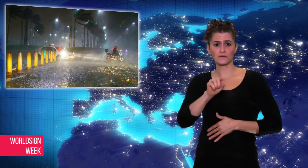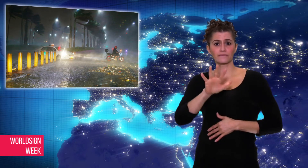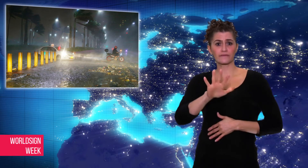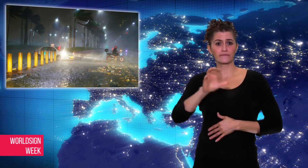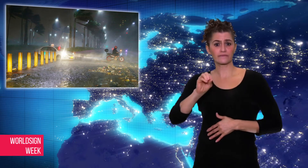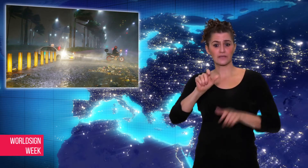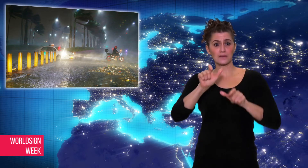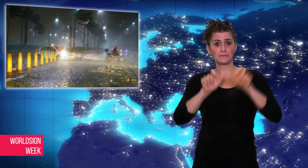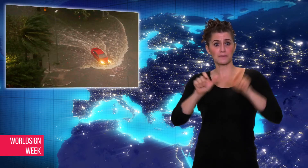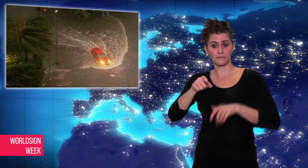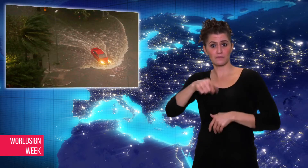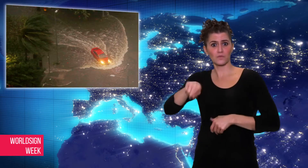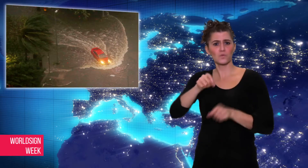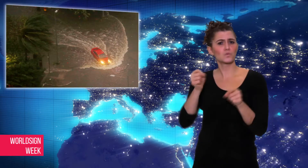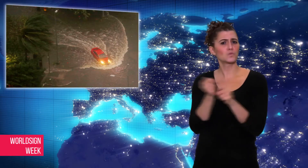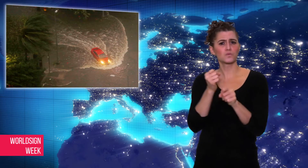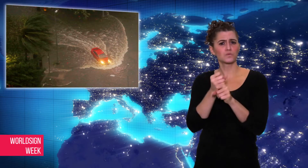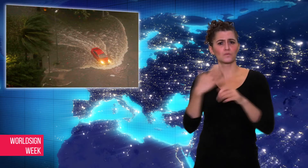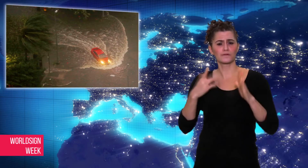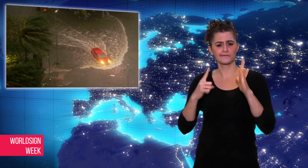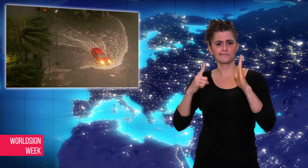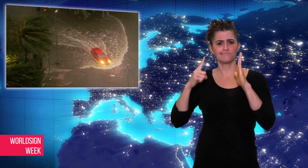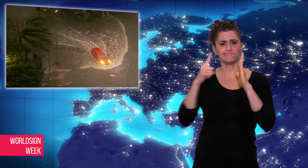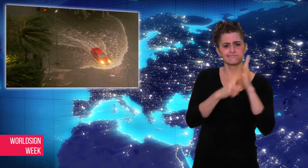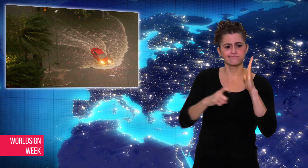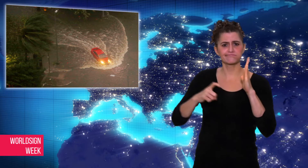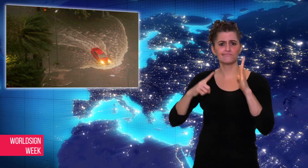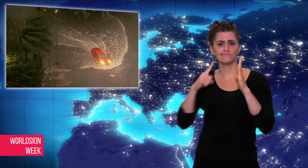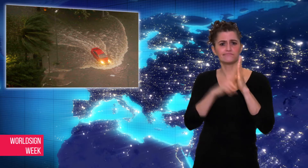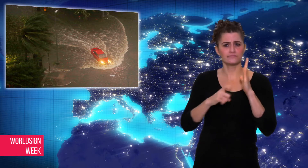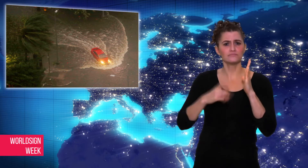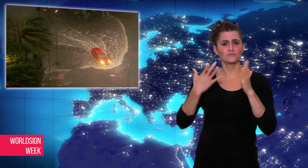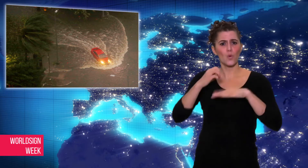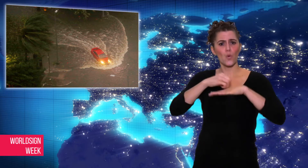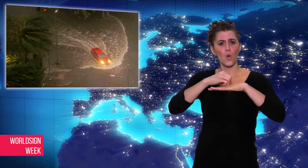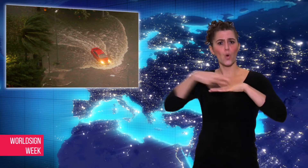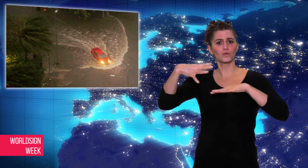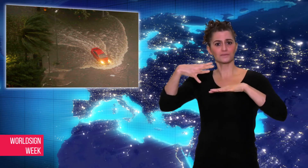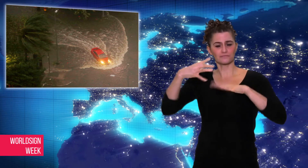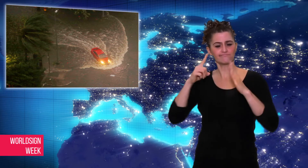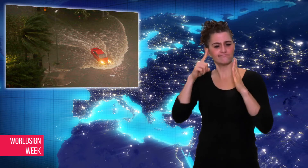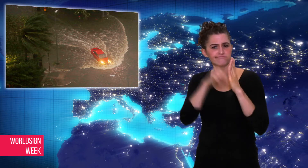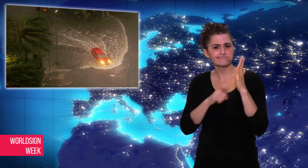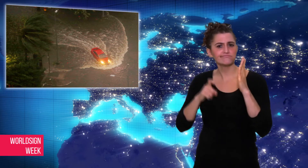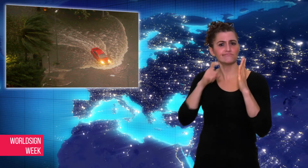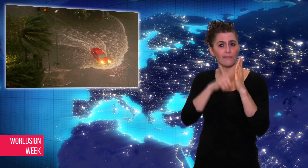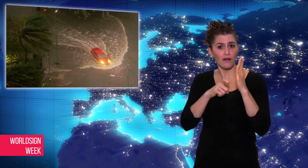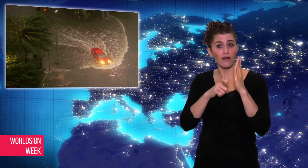miners and their families. The mayor